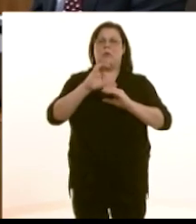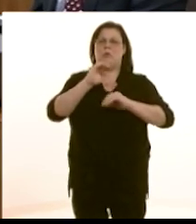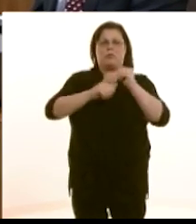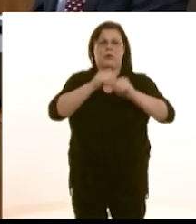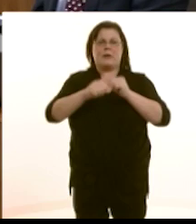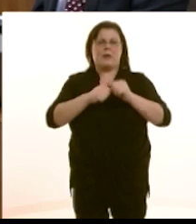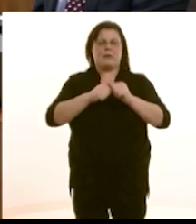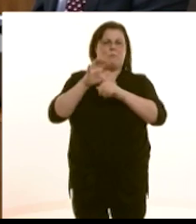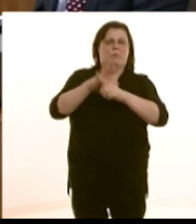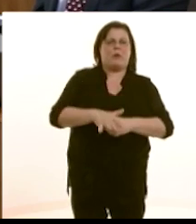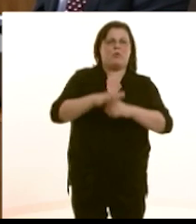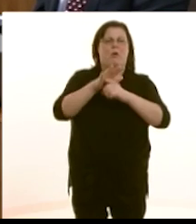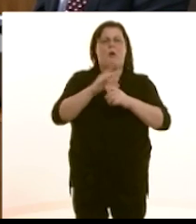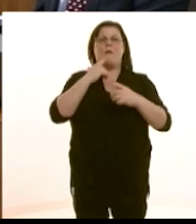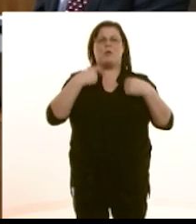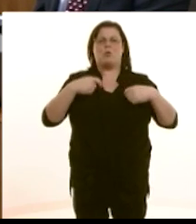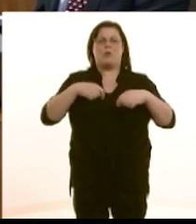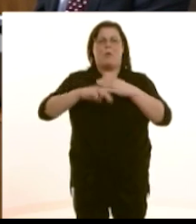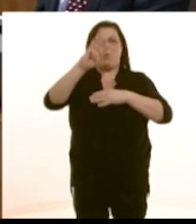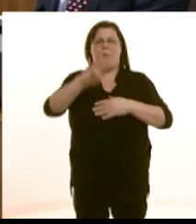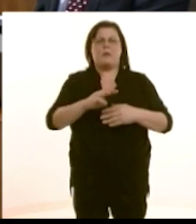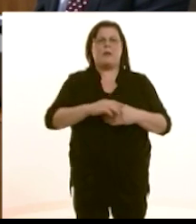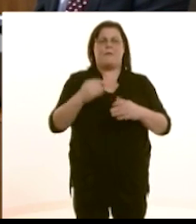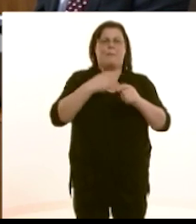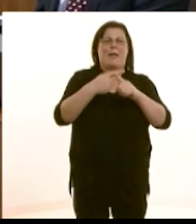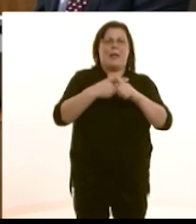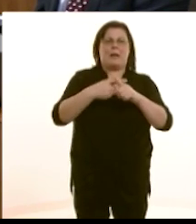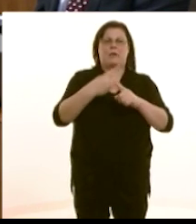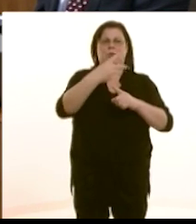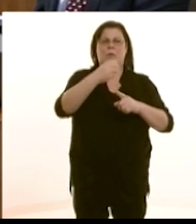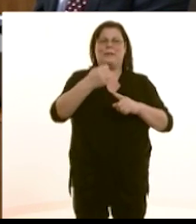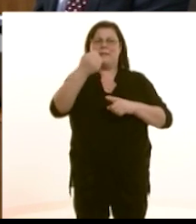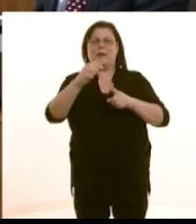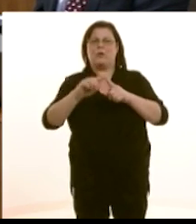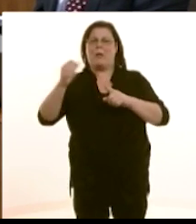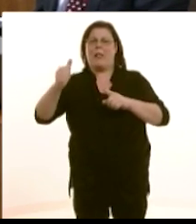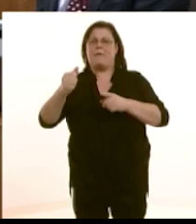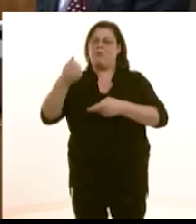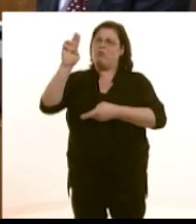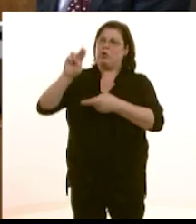services in Wales. In England, between 2012 and 2015, there was a cut of 11.5 per cent